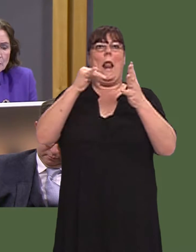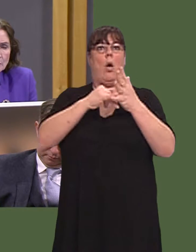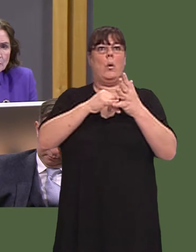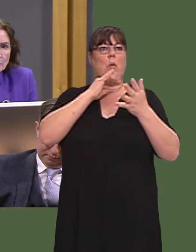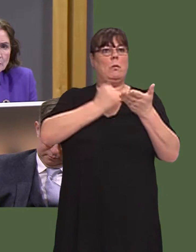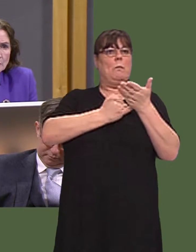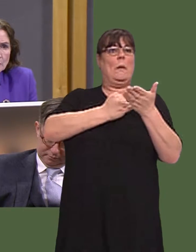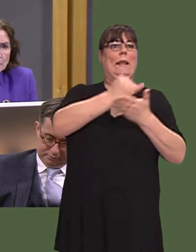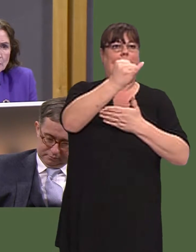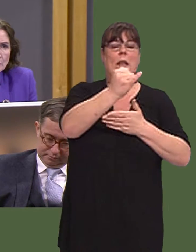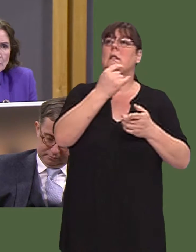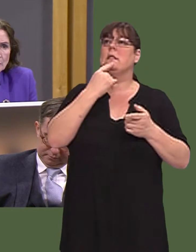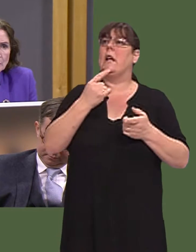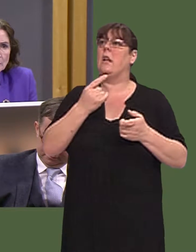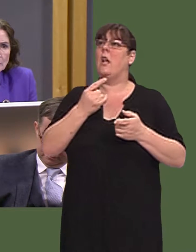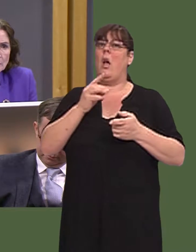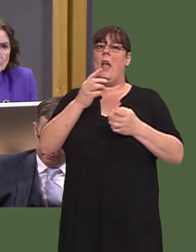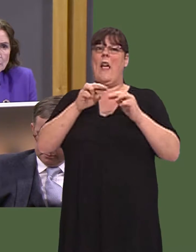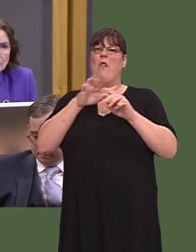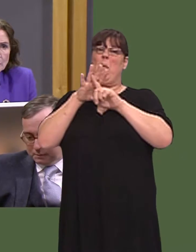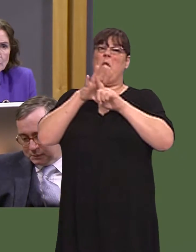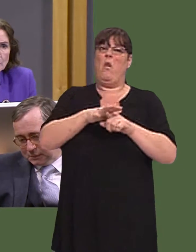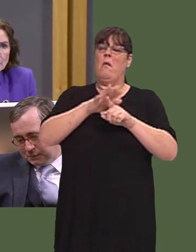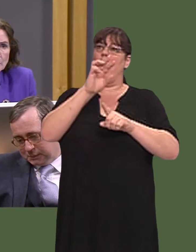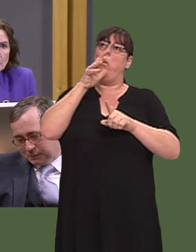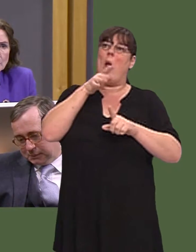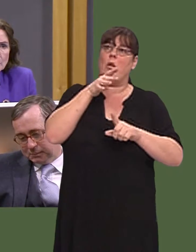against this proposal, when she says that ëWelsh by compulsion breeds resentmentí?